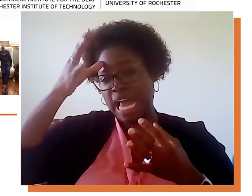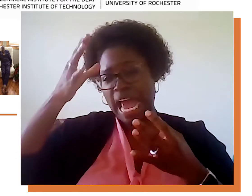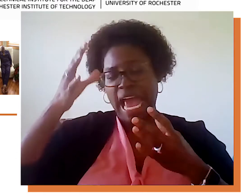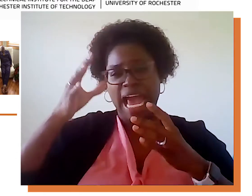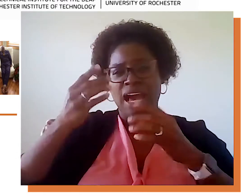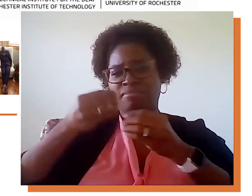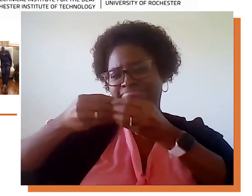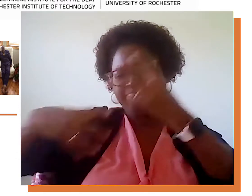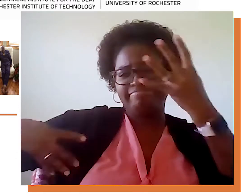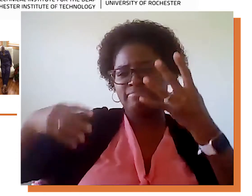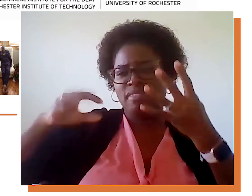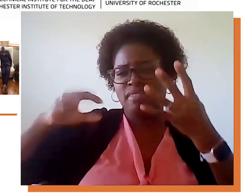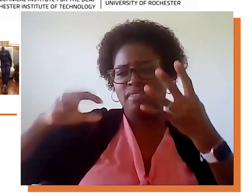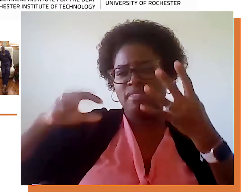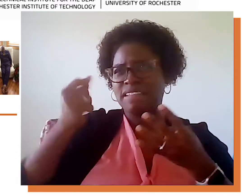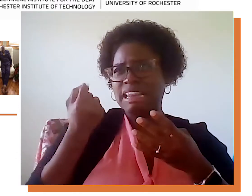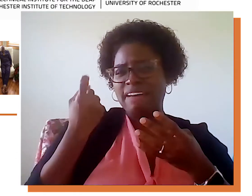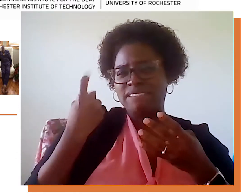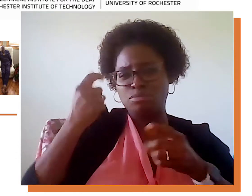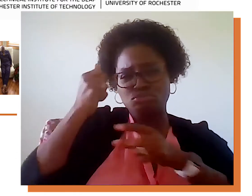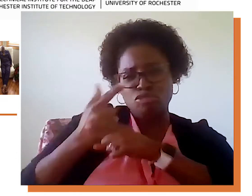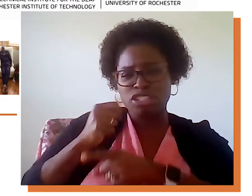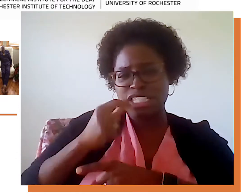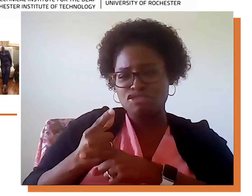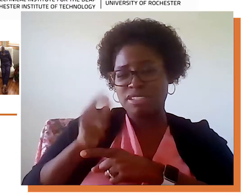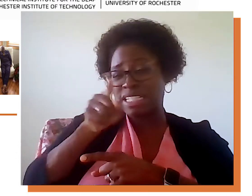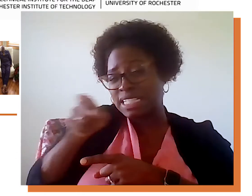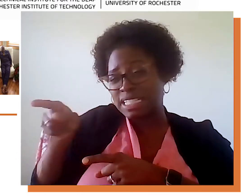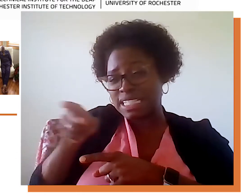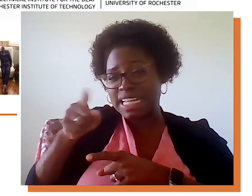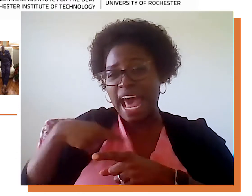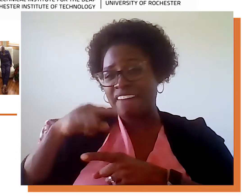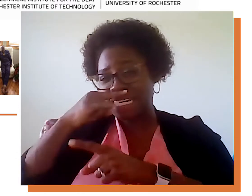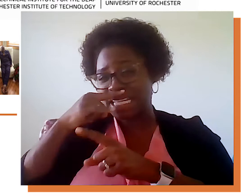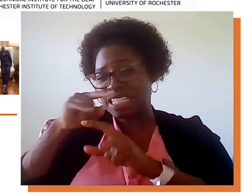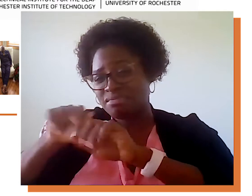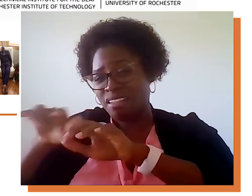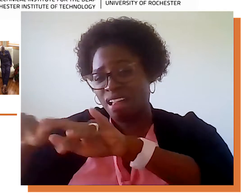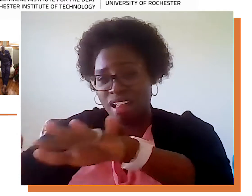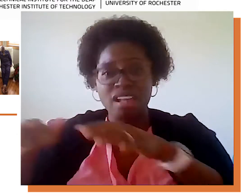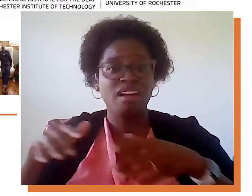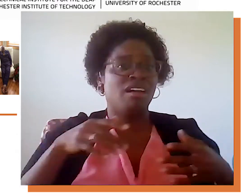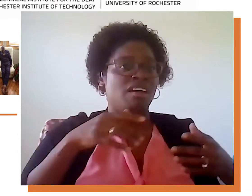I have a very large extended family. I have brothers and sisters. I have half-siblings.